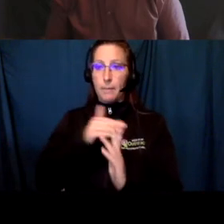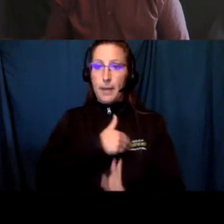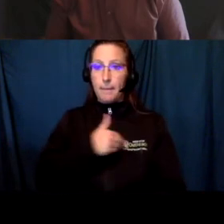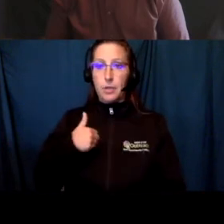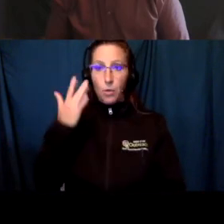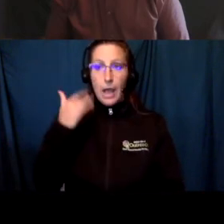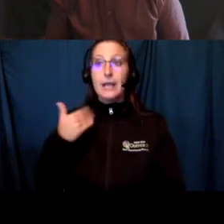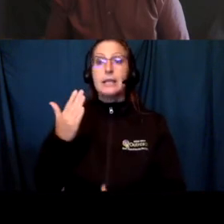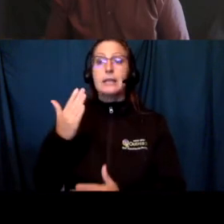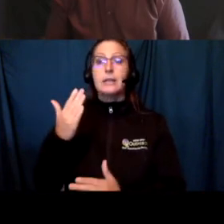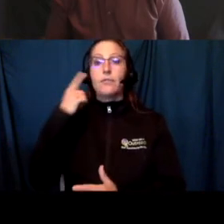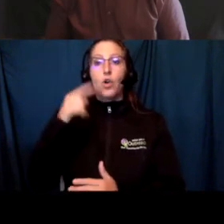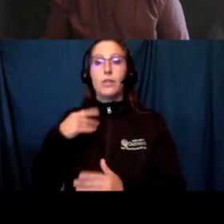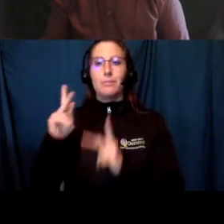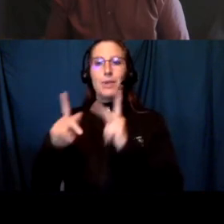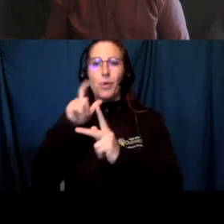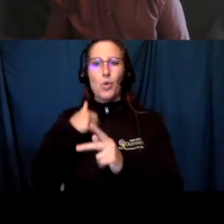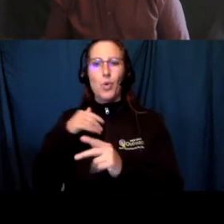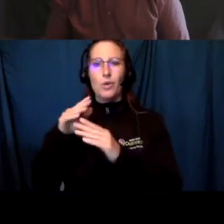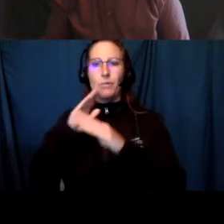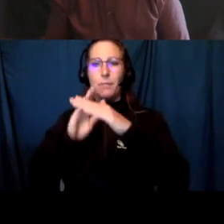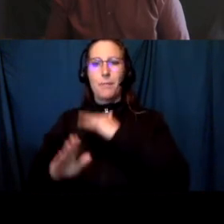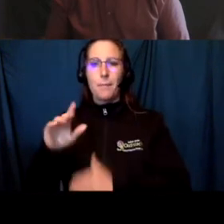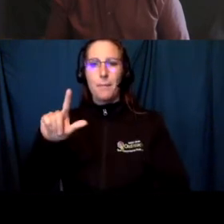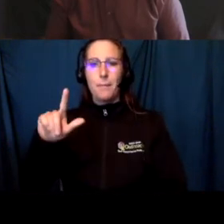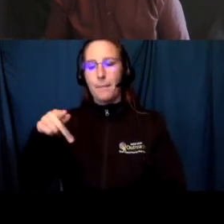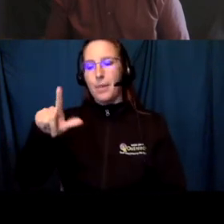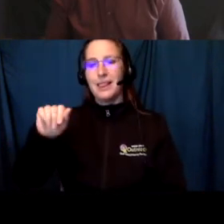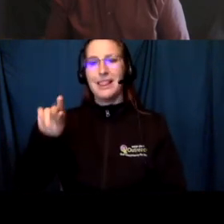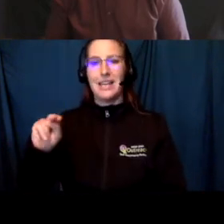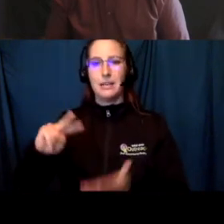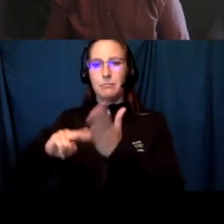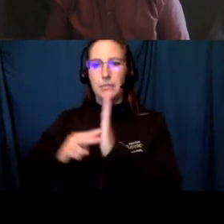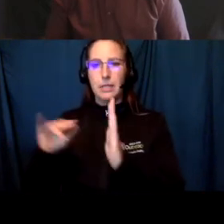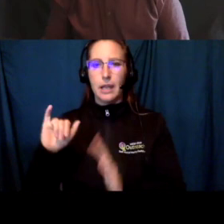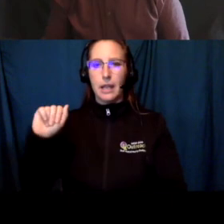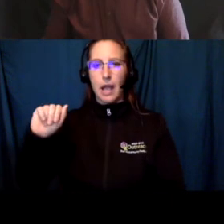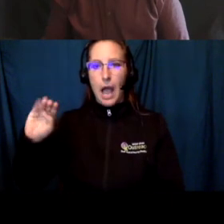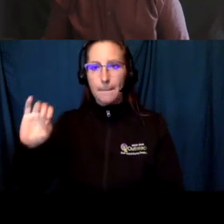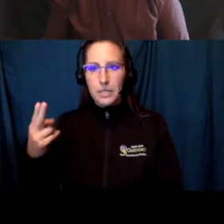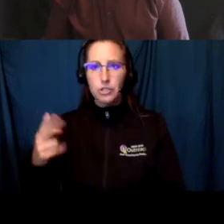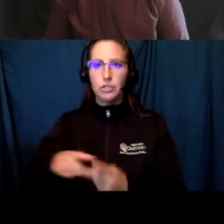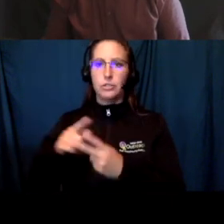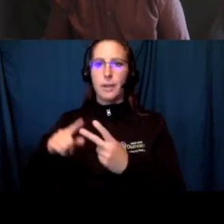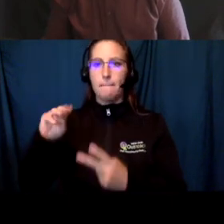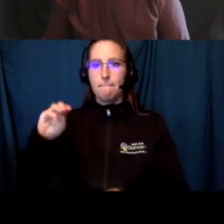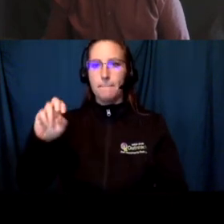some do not and I just recently went out and screened a baby that the dad had called me